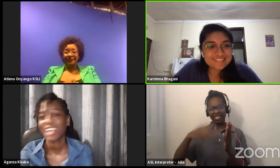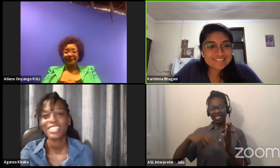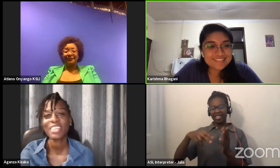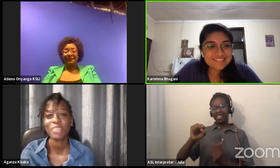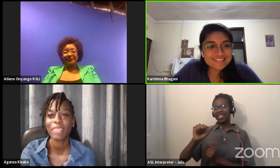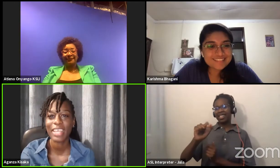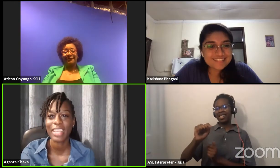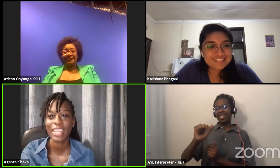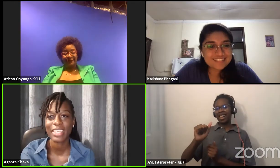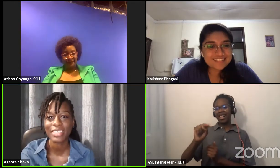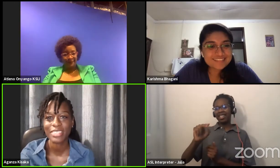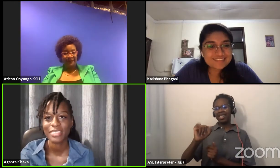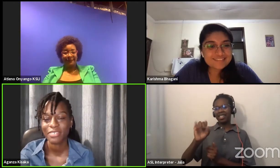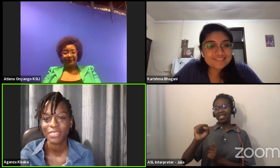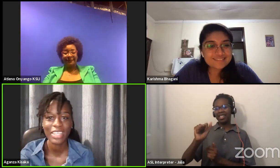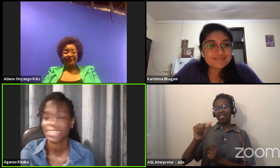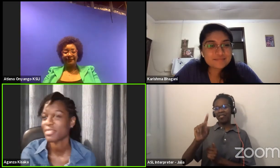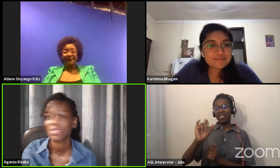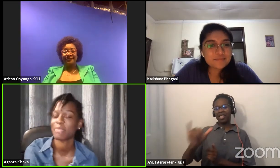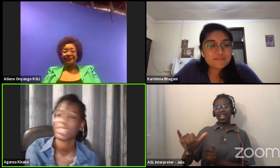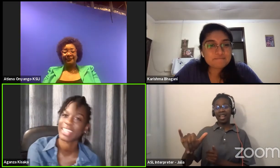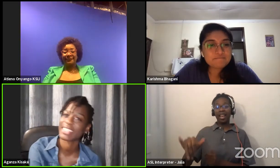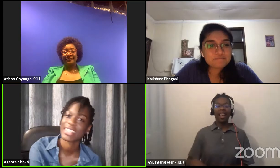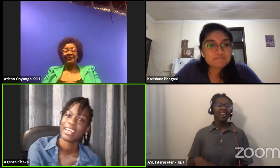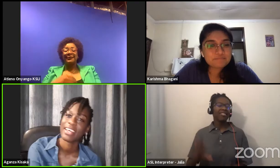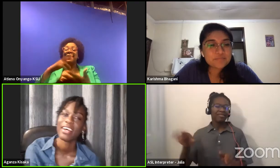I'd say to read plays. Read, read, plays.